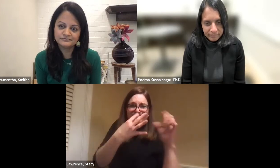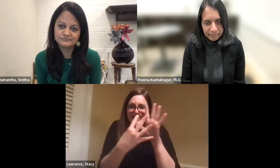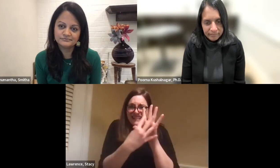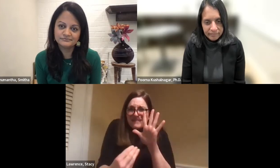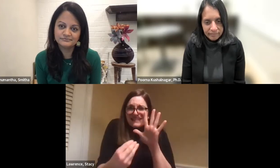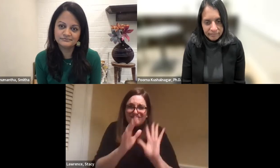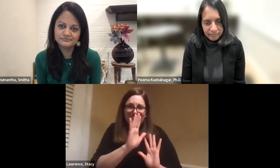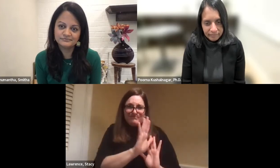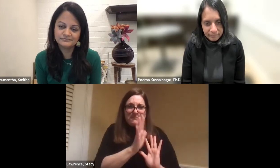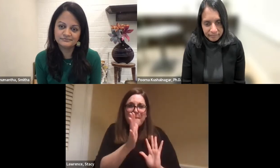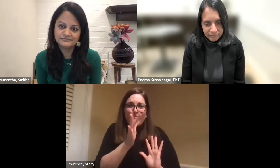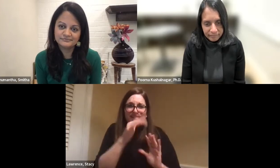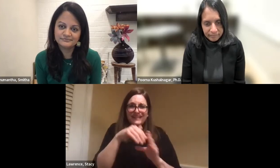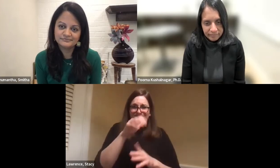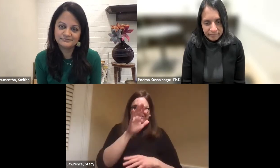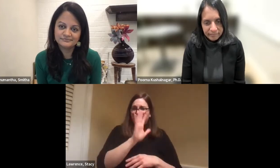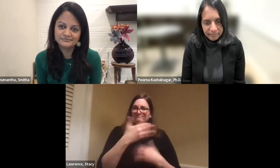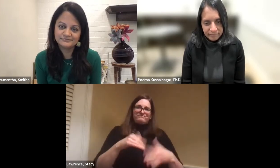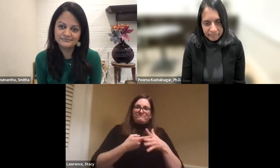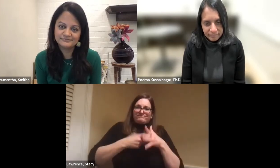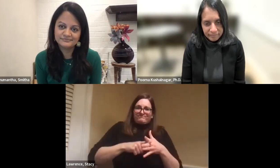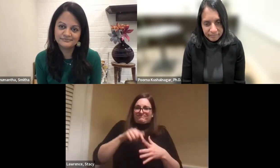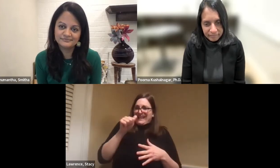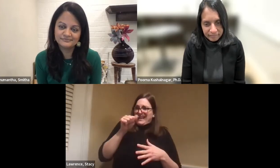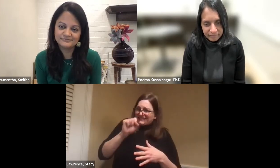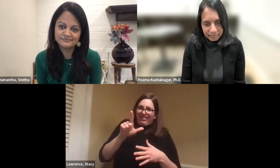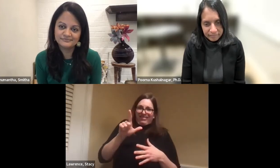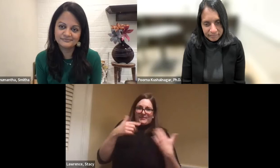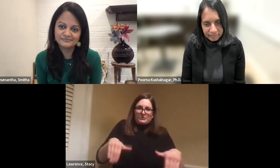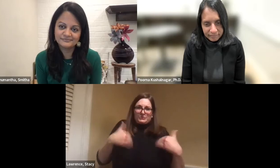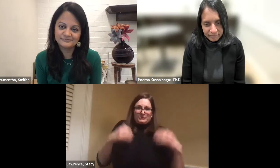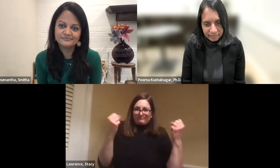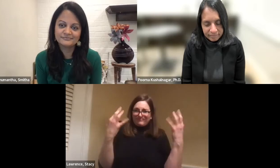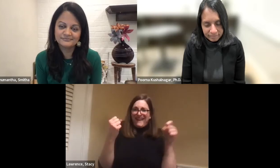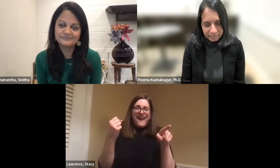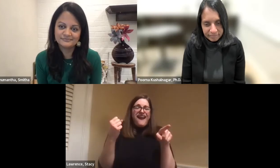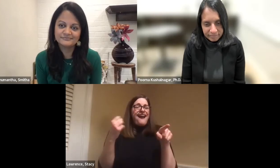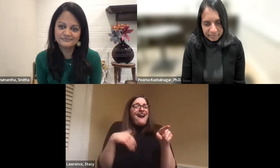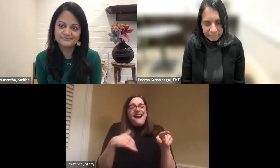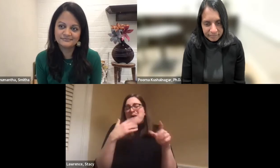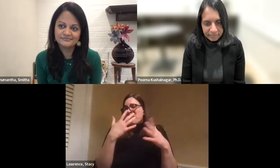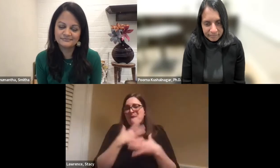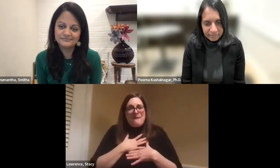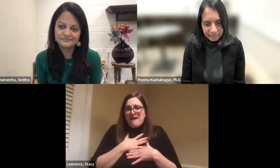signed beautiful ASL and just-- The ASL is rich...